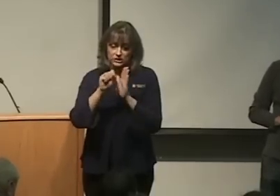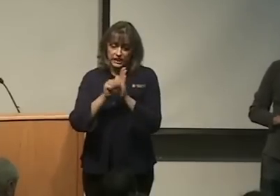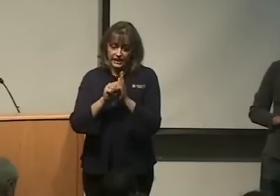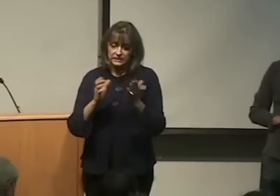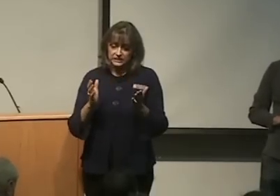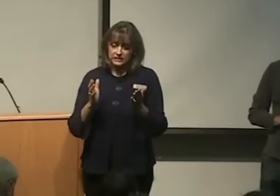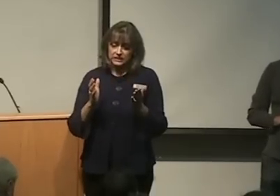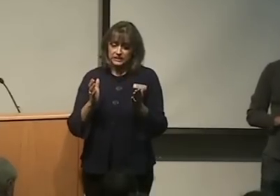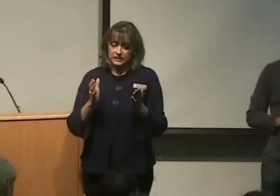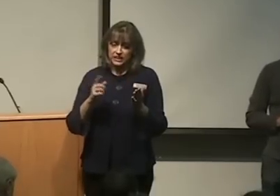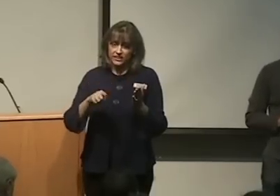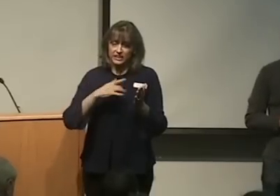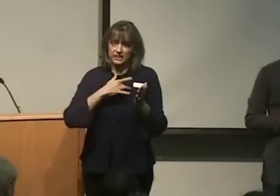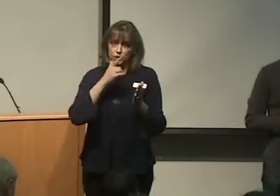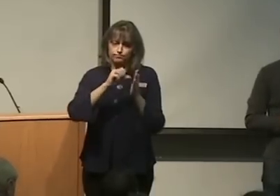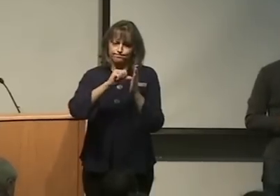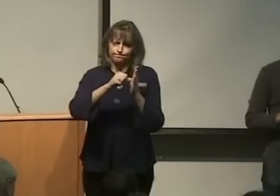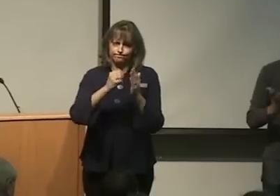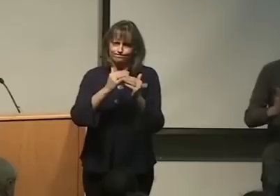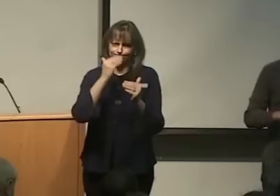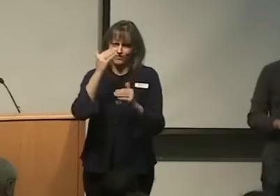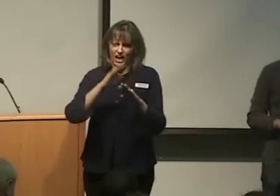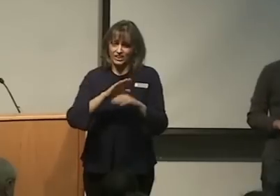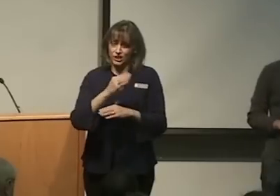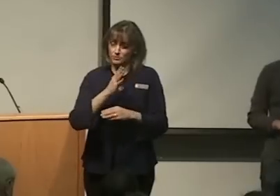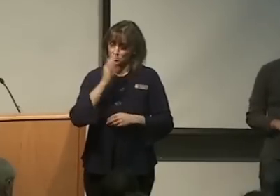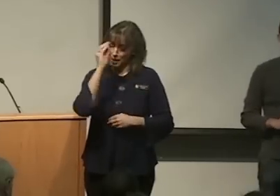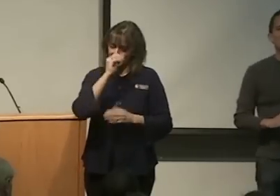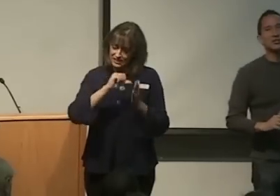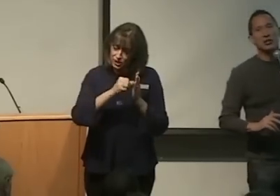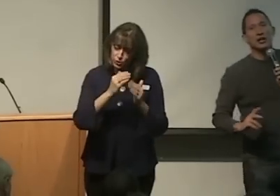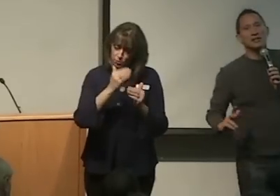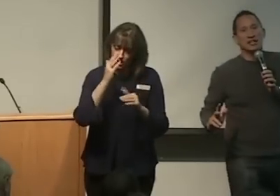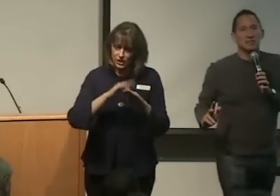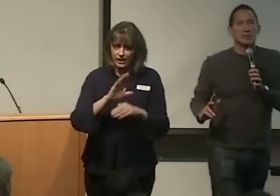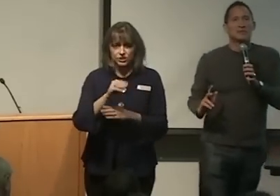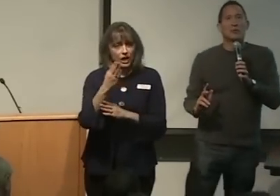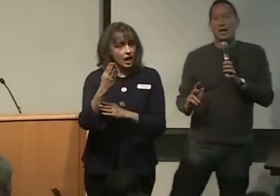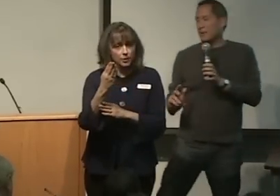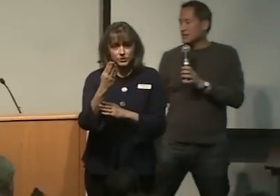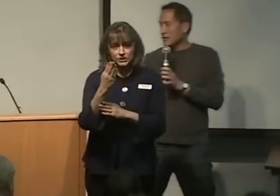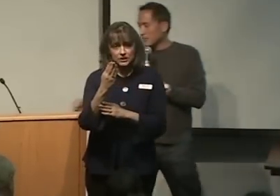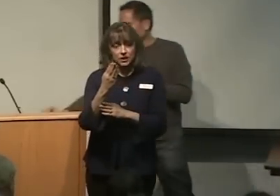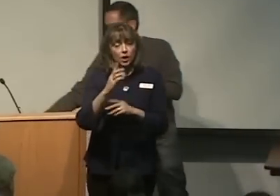But frankly people are looking at what's my return on investment for why am I sending my kids